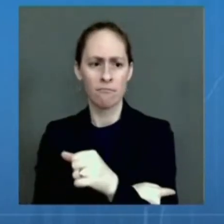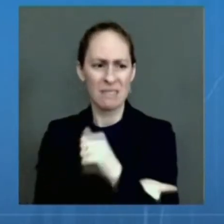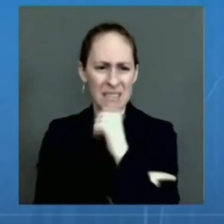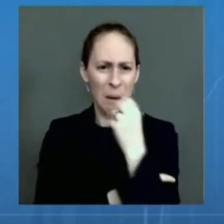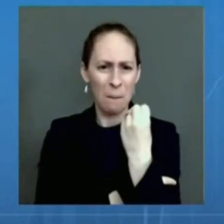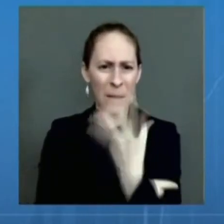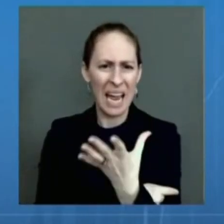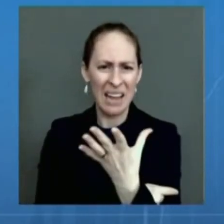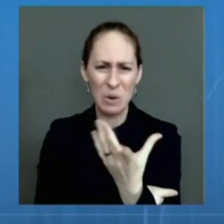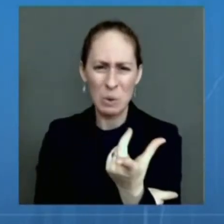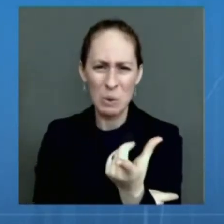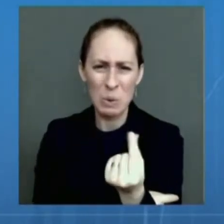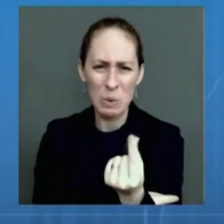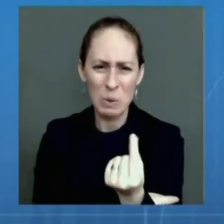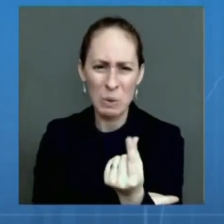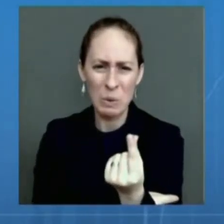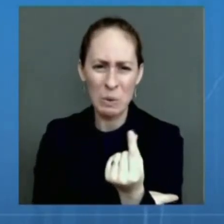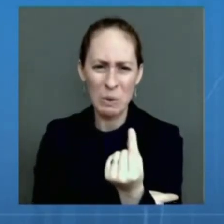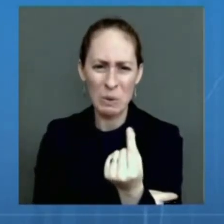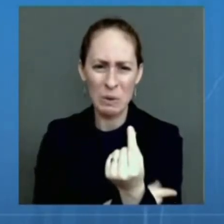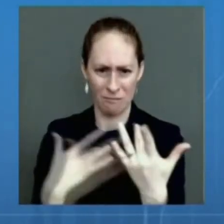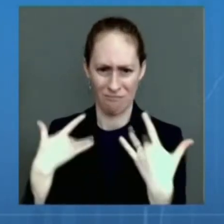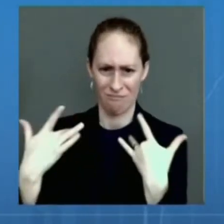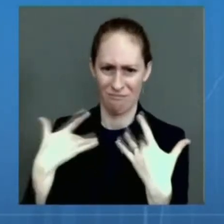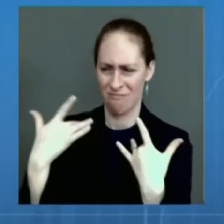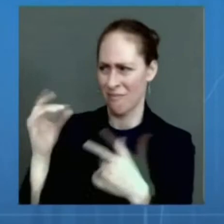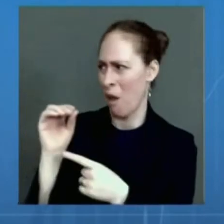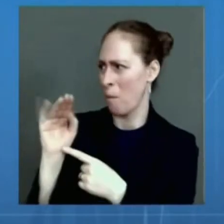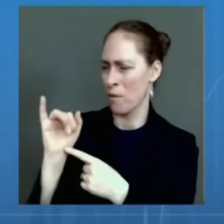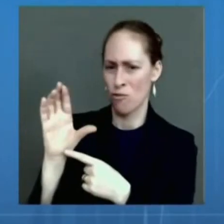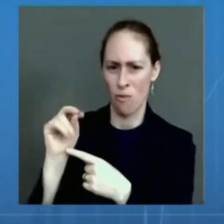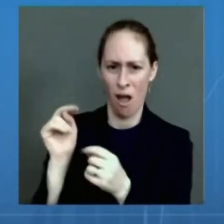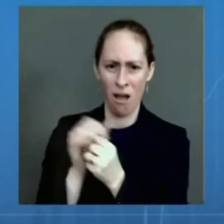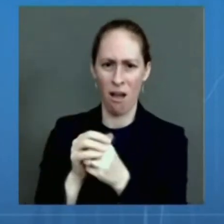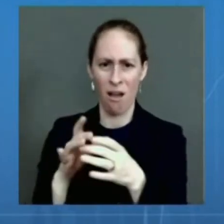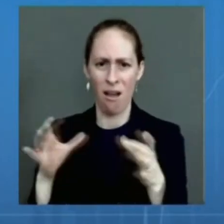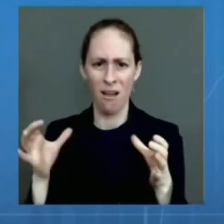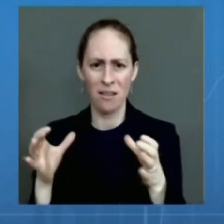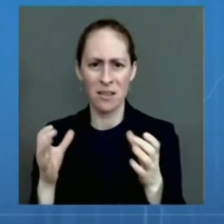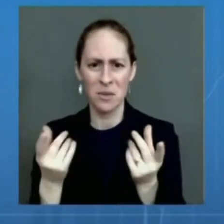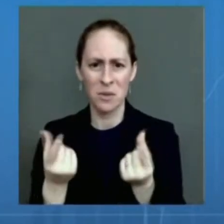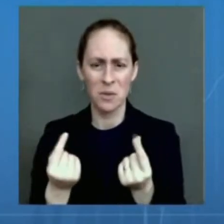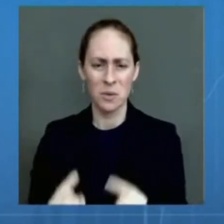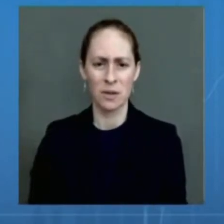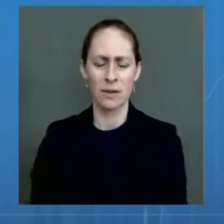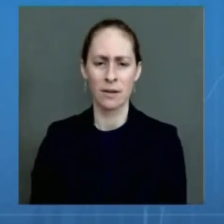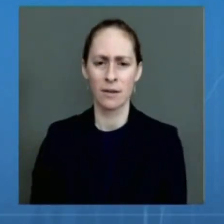WELL, LET ME ANSWER THE SECOND ONE FIRST AND THAT IS THE CONCERN.